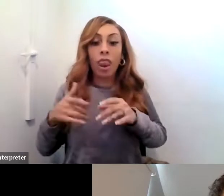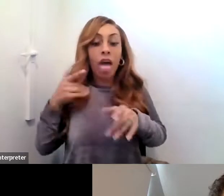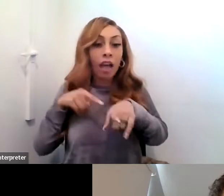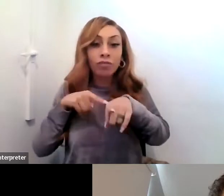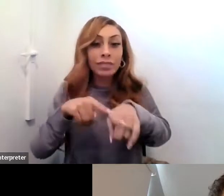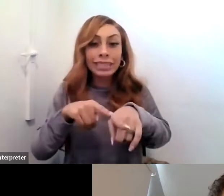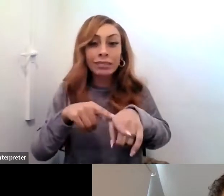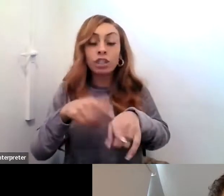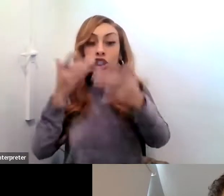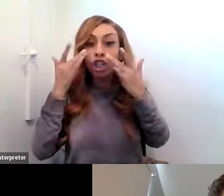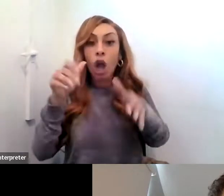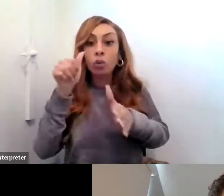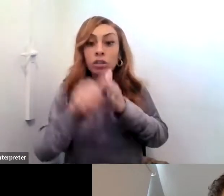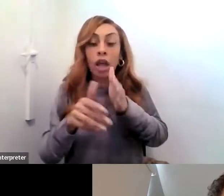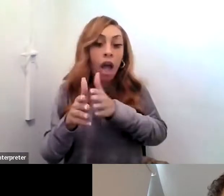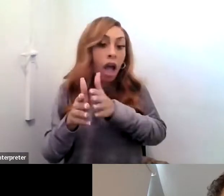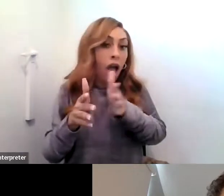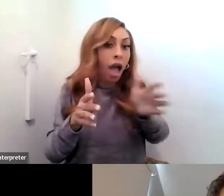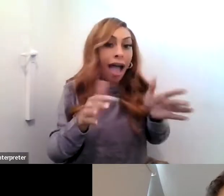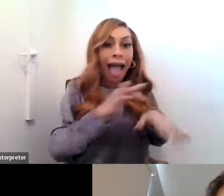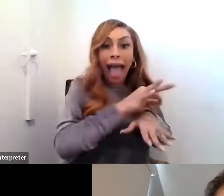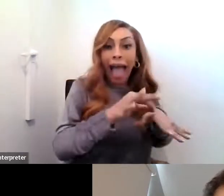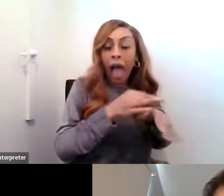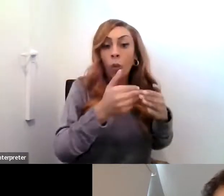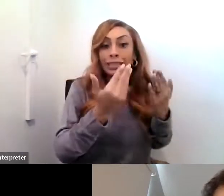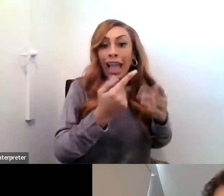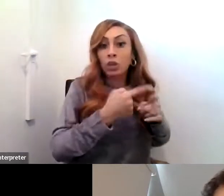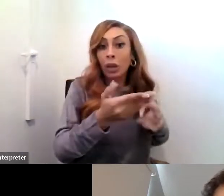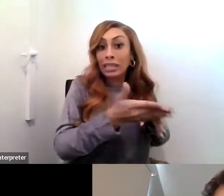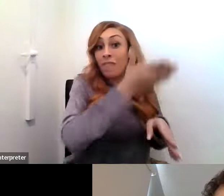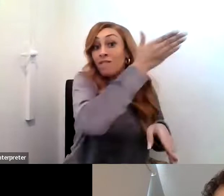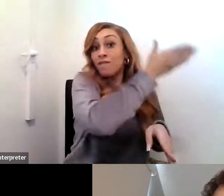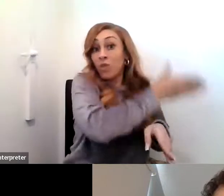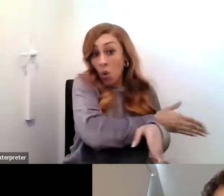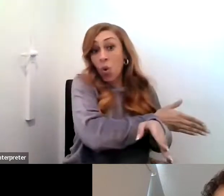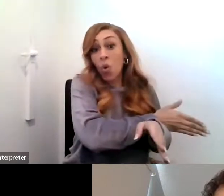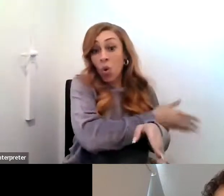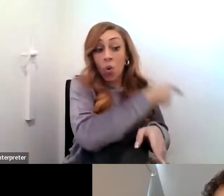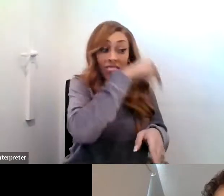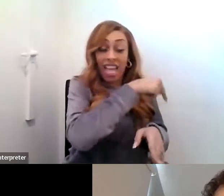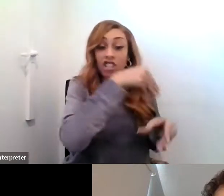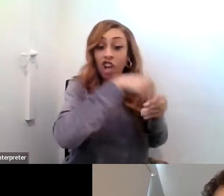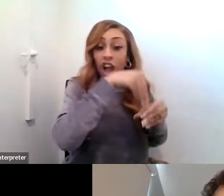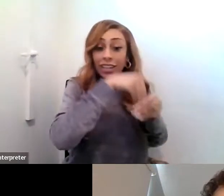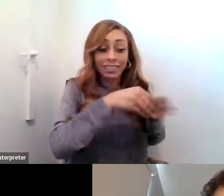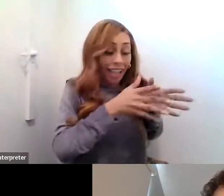The show started hours, days or weeks before that for some people. In that context, all the other stuff